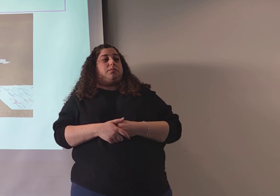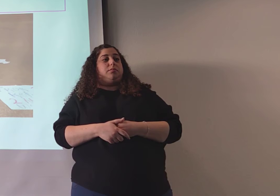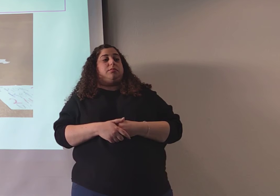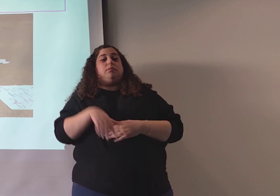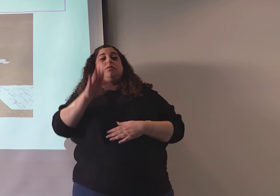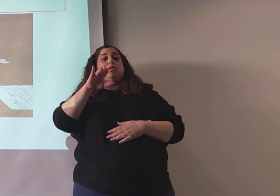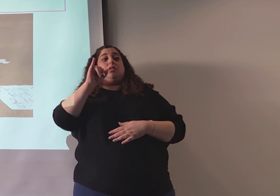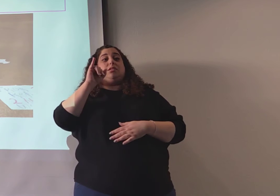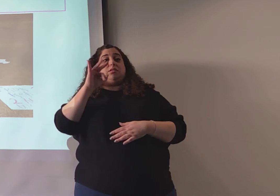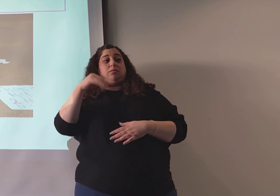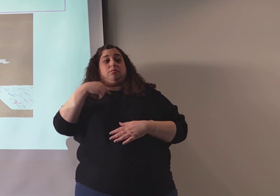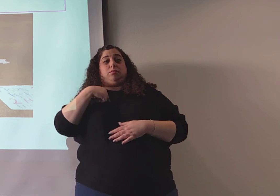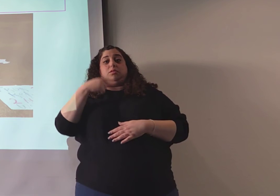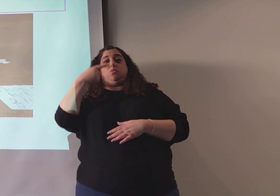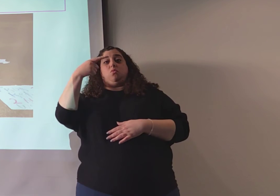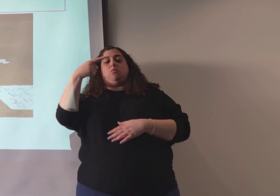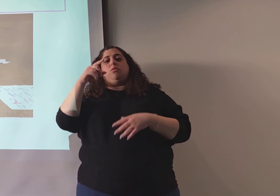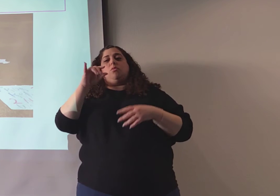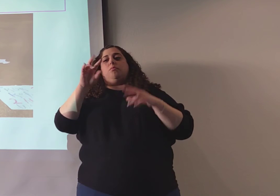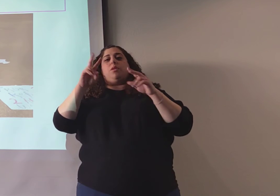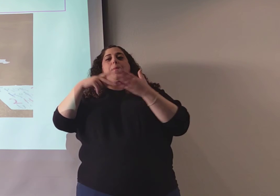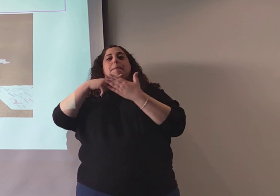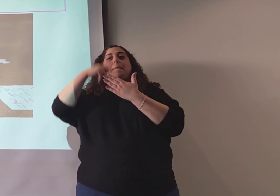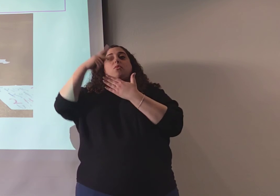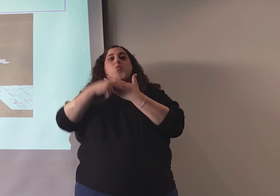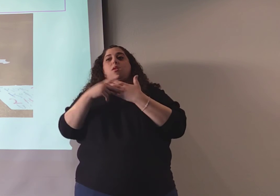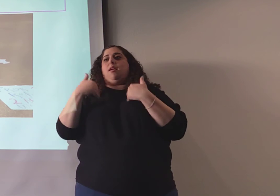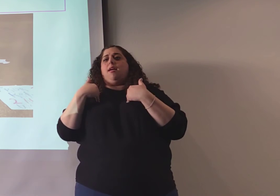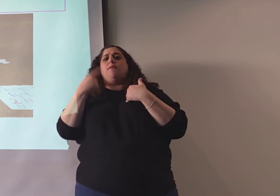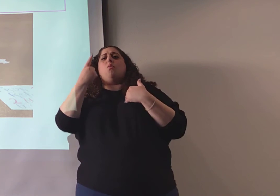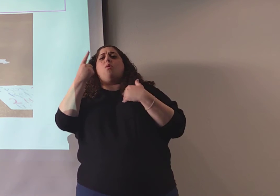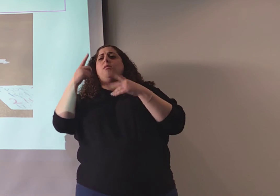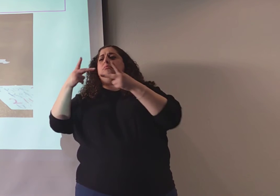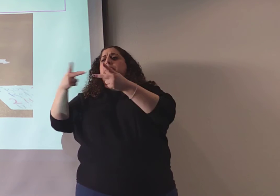So the One Month Away is a one month rental assistance.